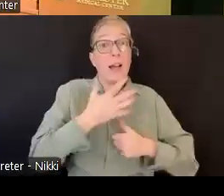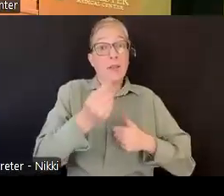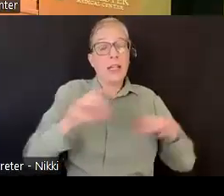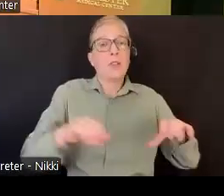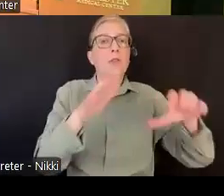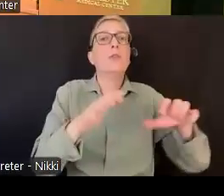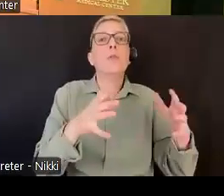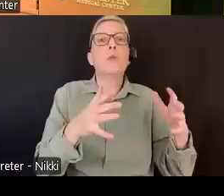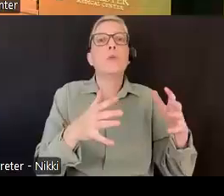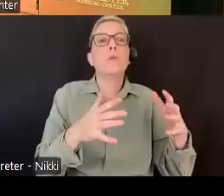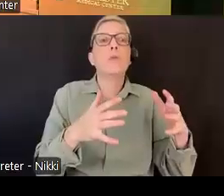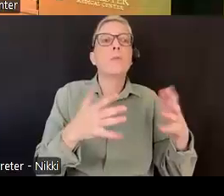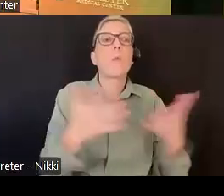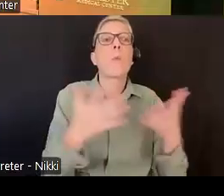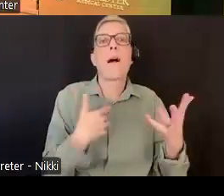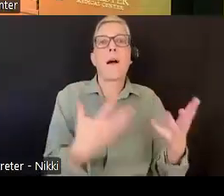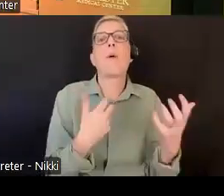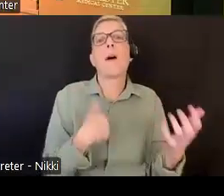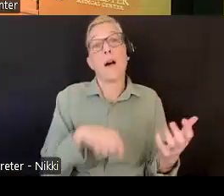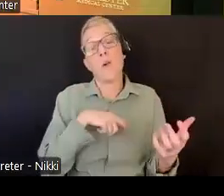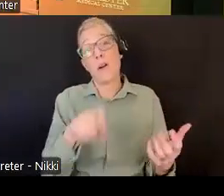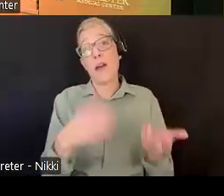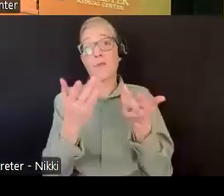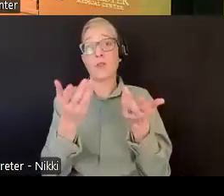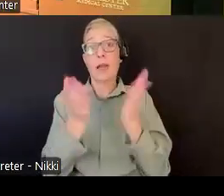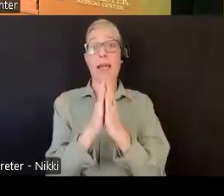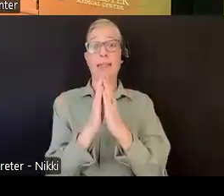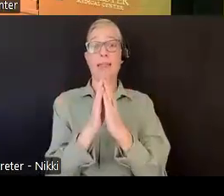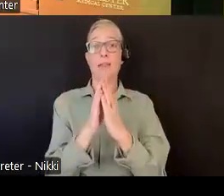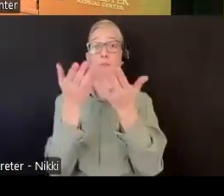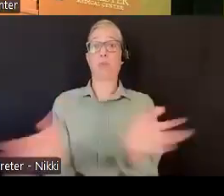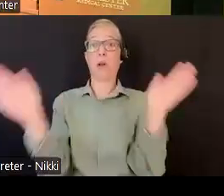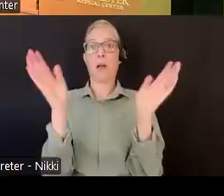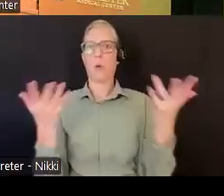question that we have to ask broadly about the what are we setting people up for? And if we